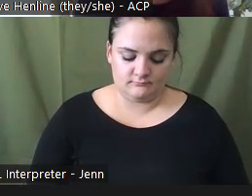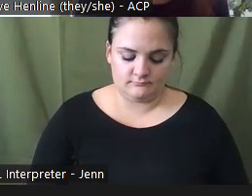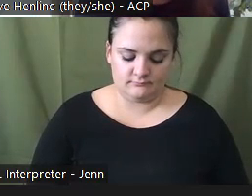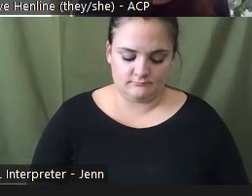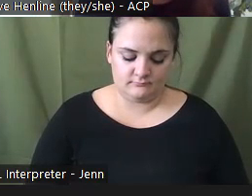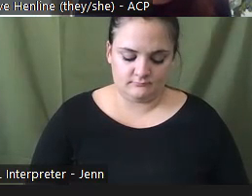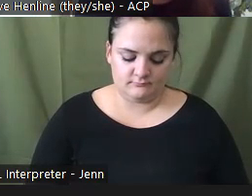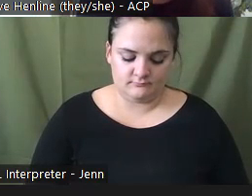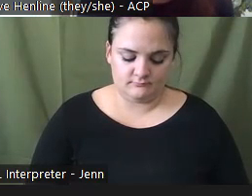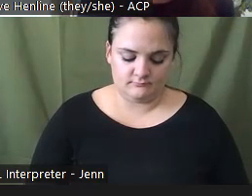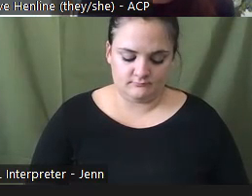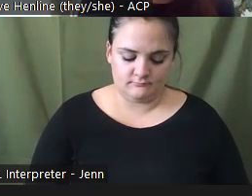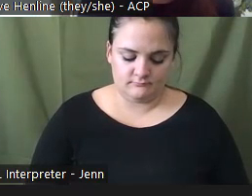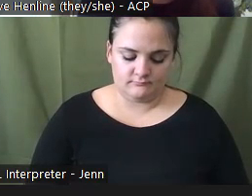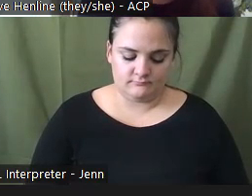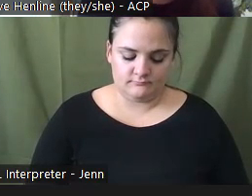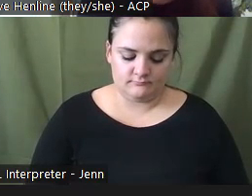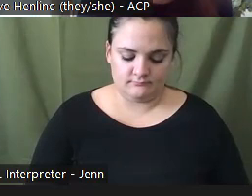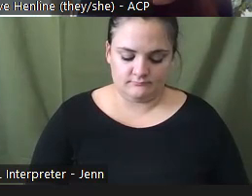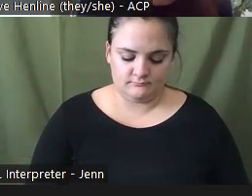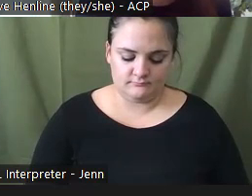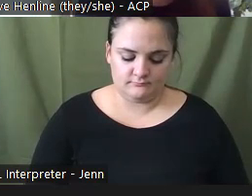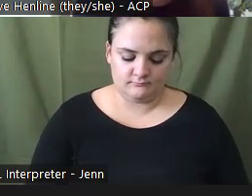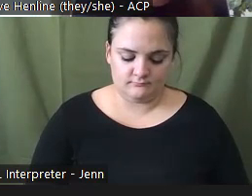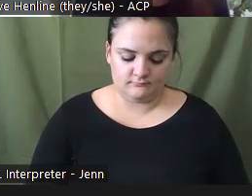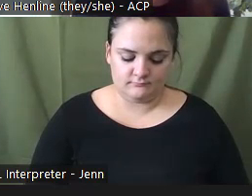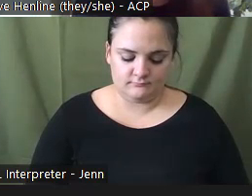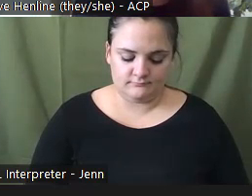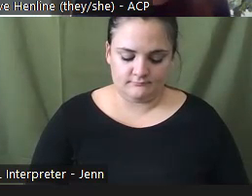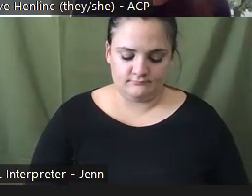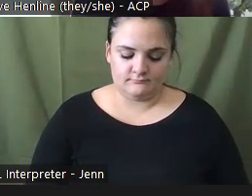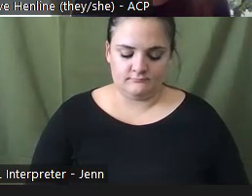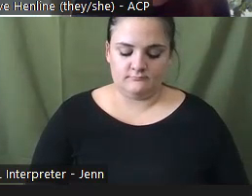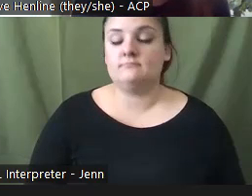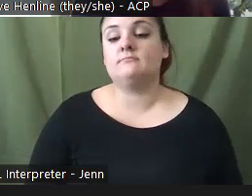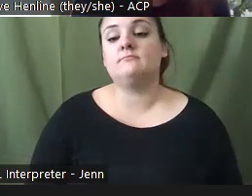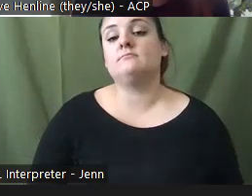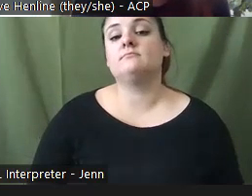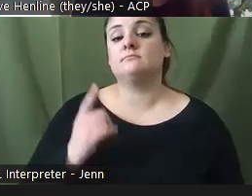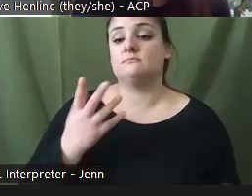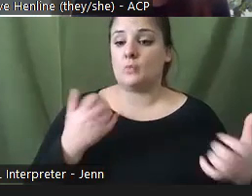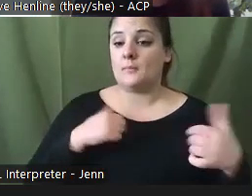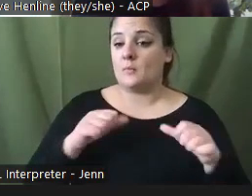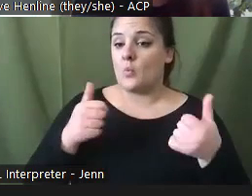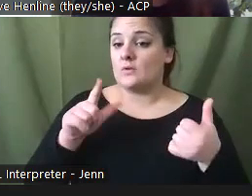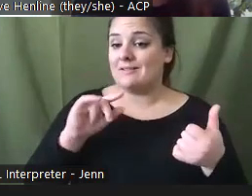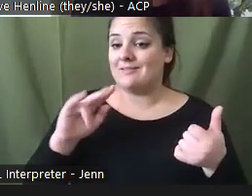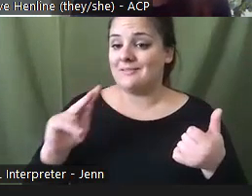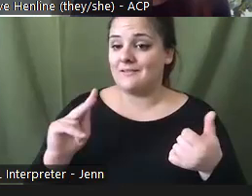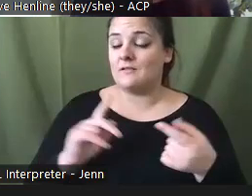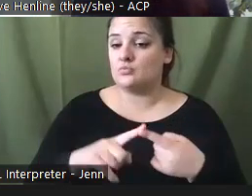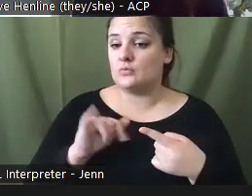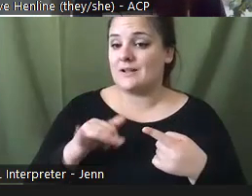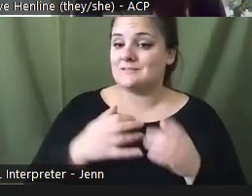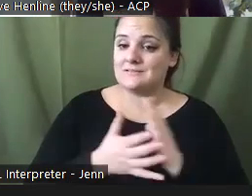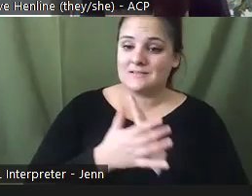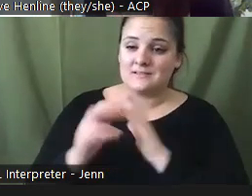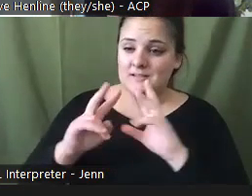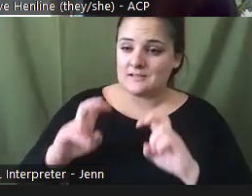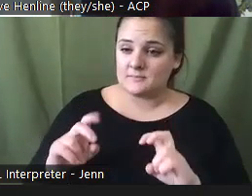Olive, would you like me to post the link to the skills assessment in the chat? Sure, I just